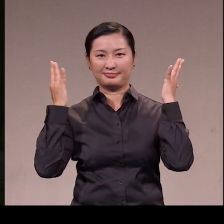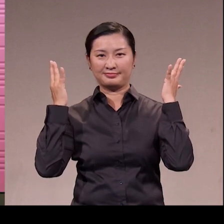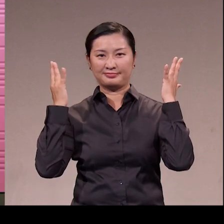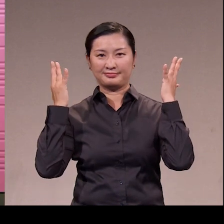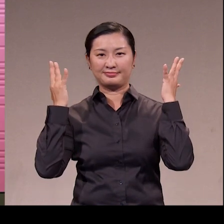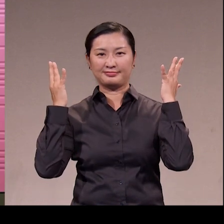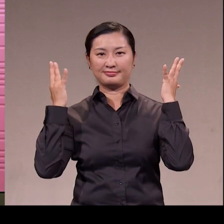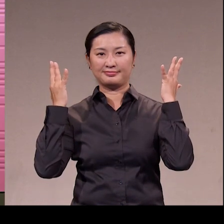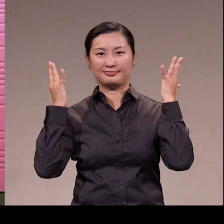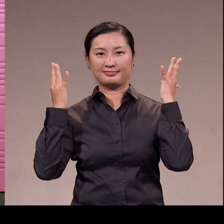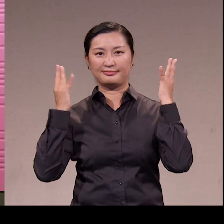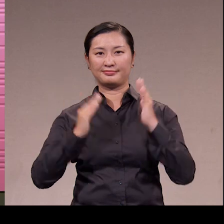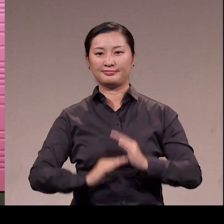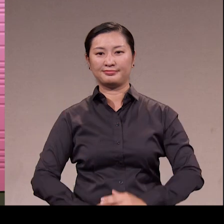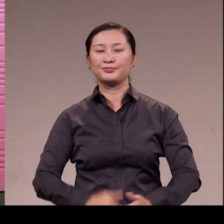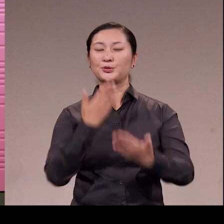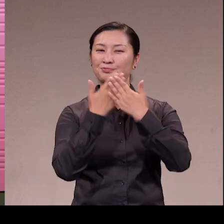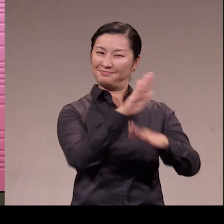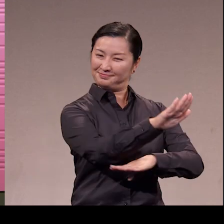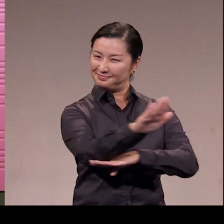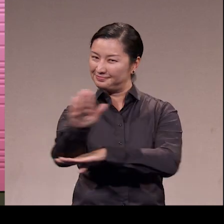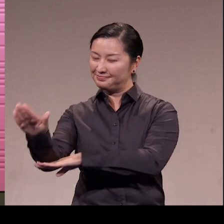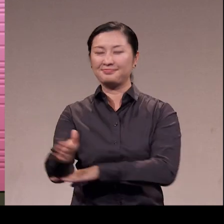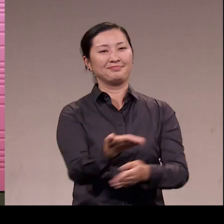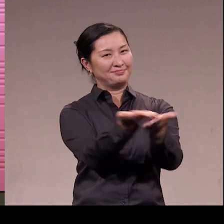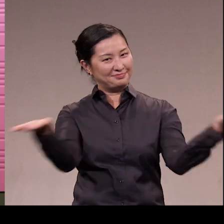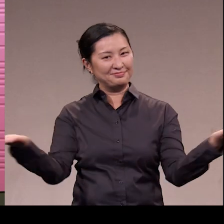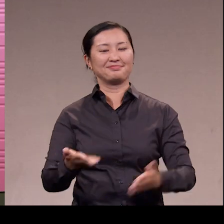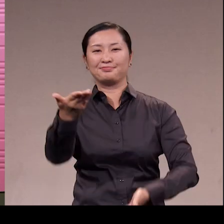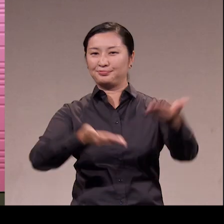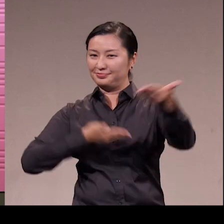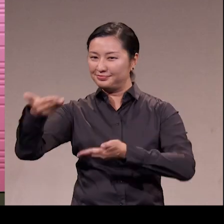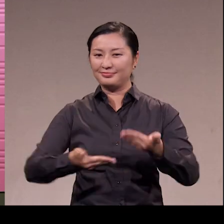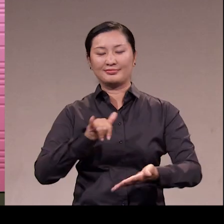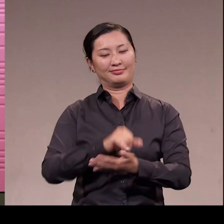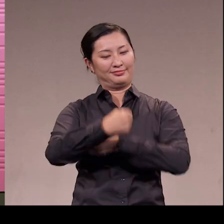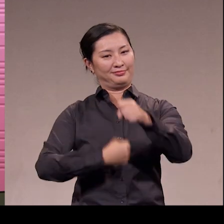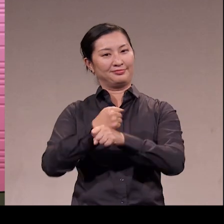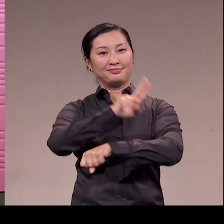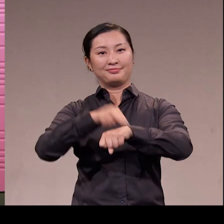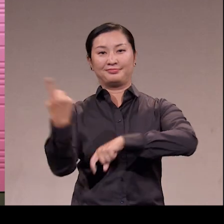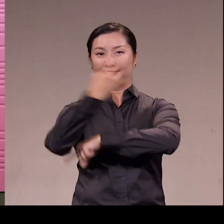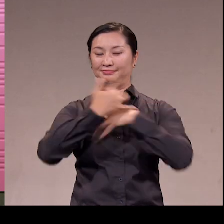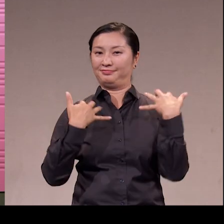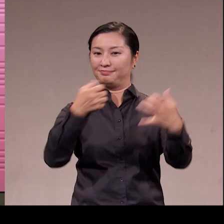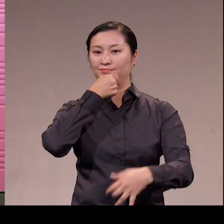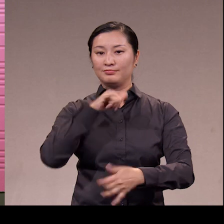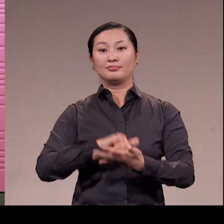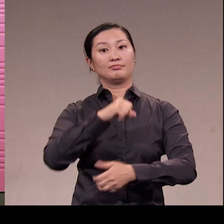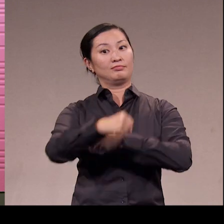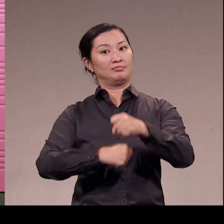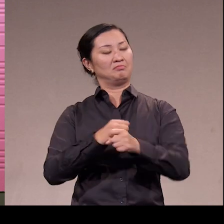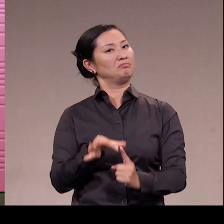Good evening everybody, and welcome to this year's Rally. This year's Rally is special.